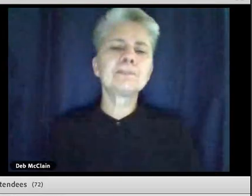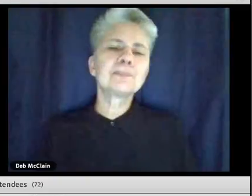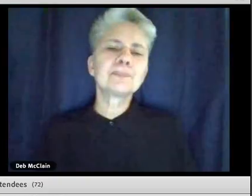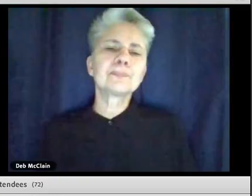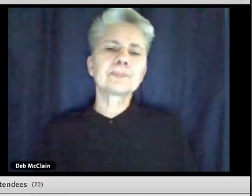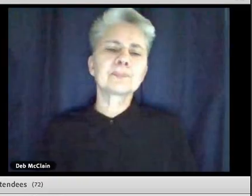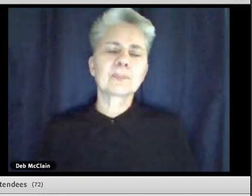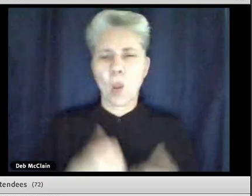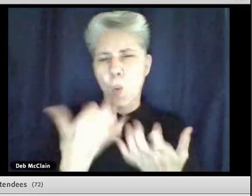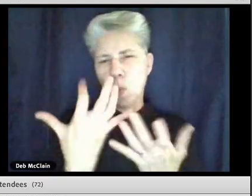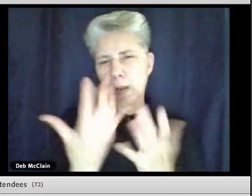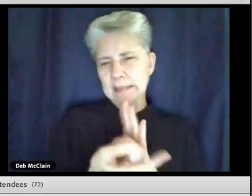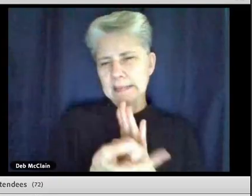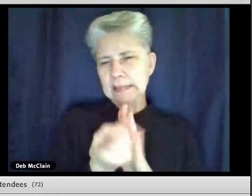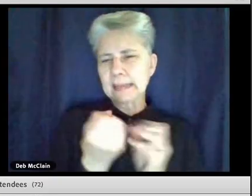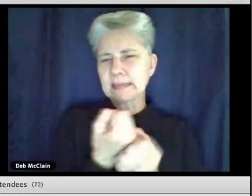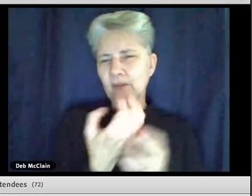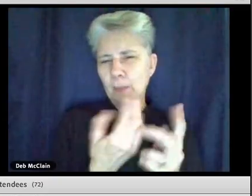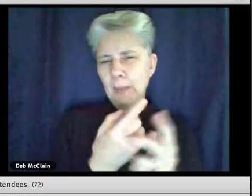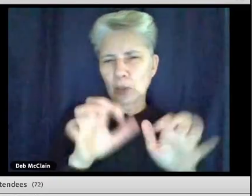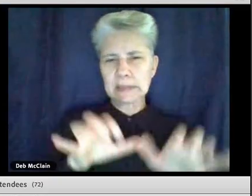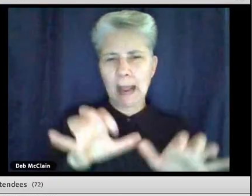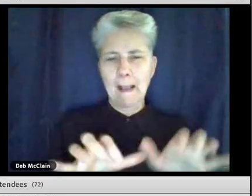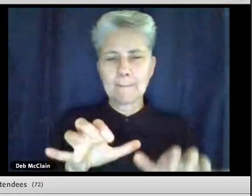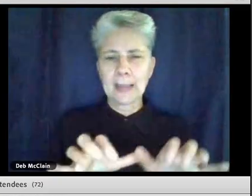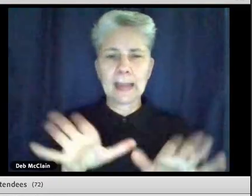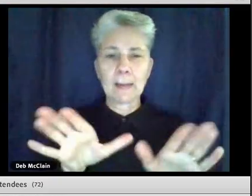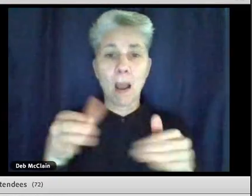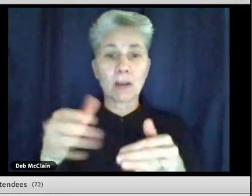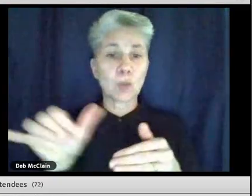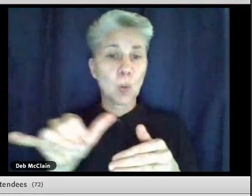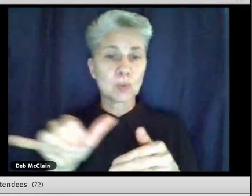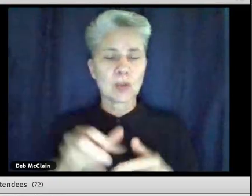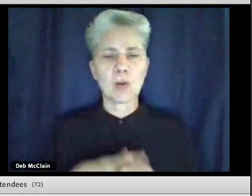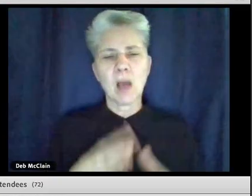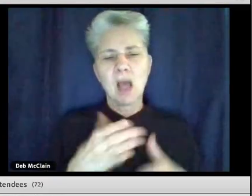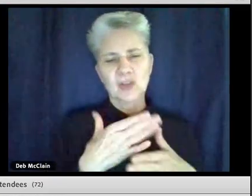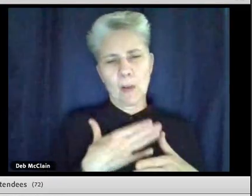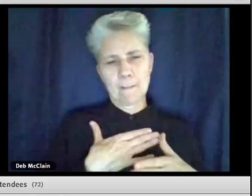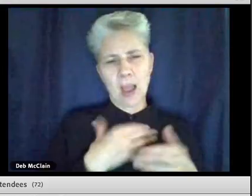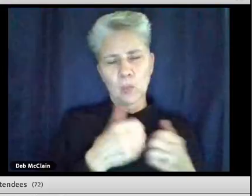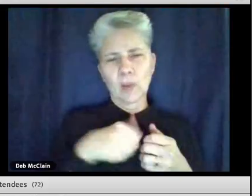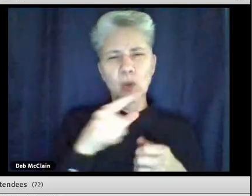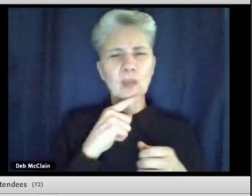I asked you to pull out? And I'm going to wait a second. Looks like multiple people are typing,